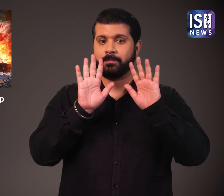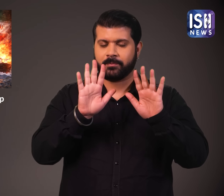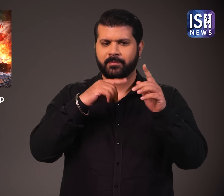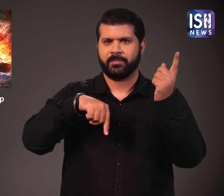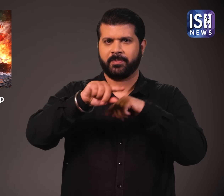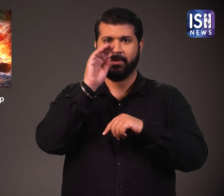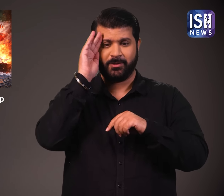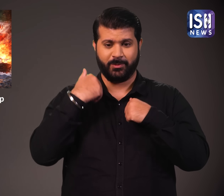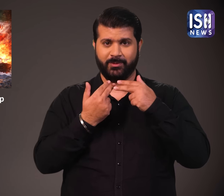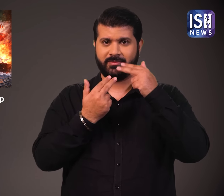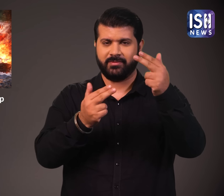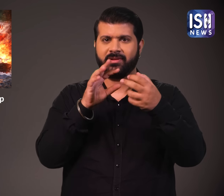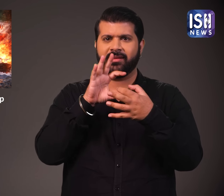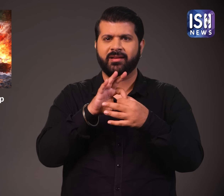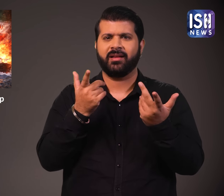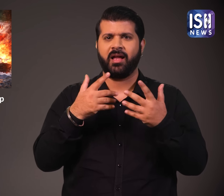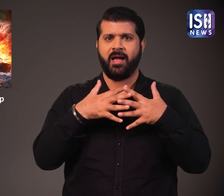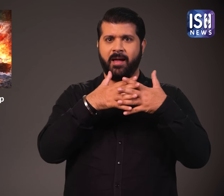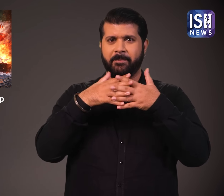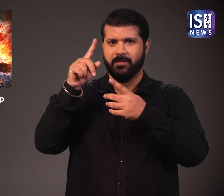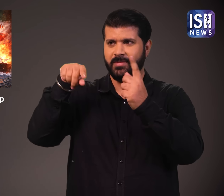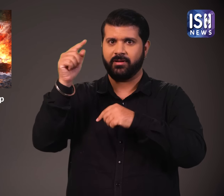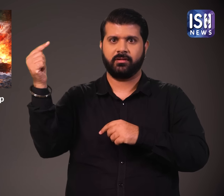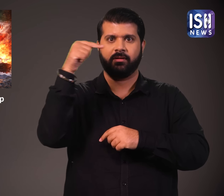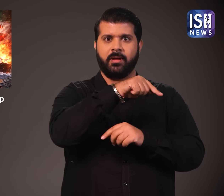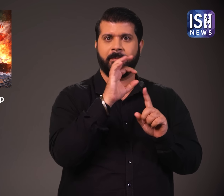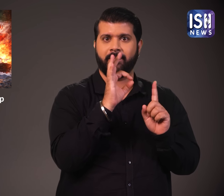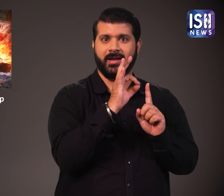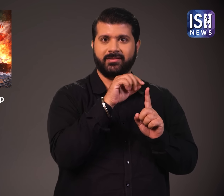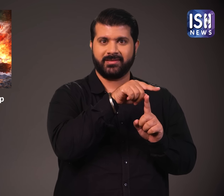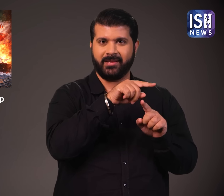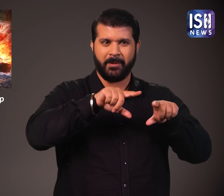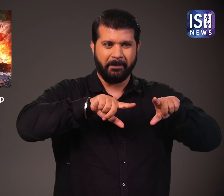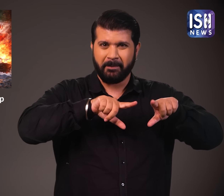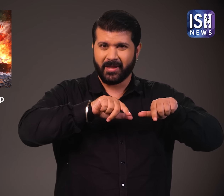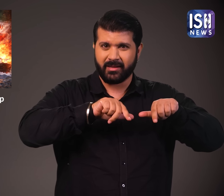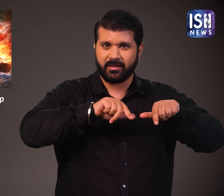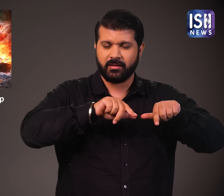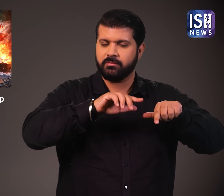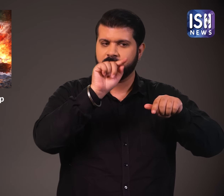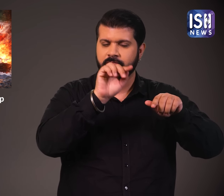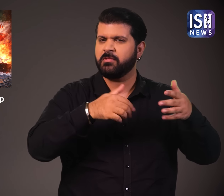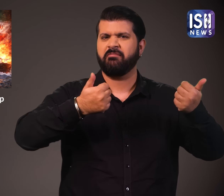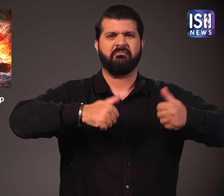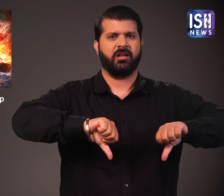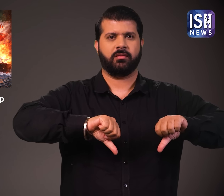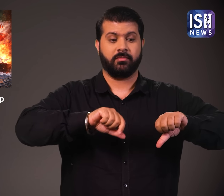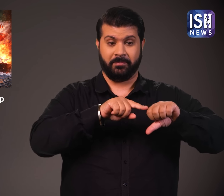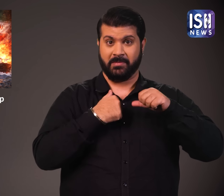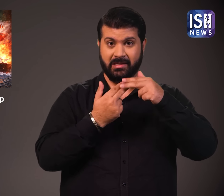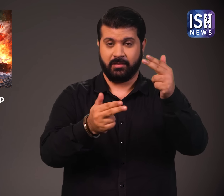The news I am about to share is about the U.S. going to Pakistan for a meeting with Iran, but no agreement was reached.